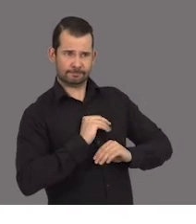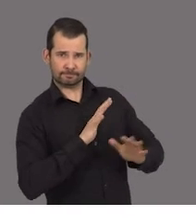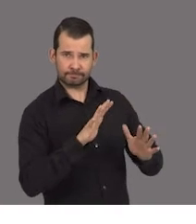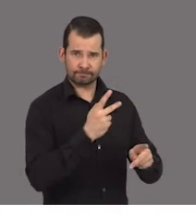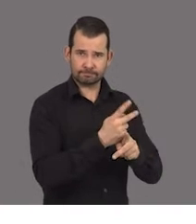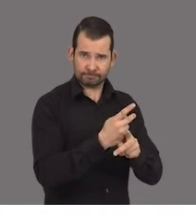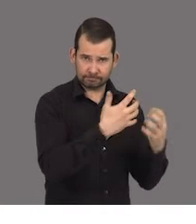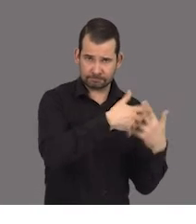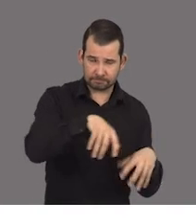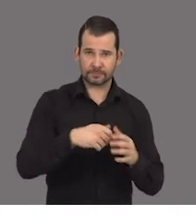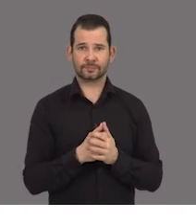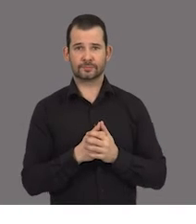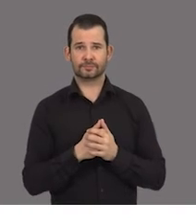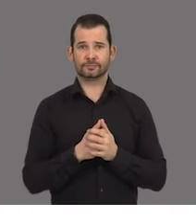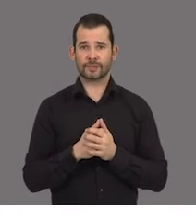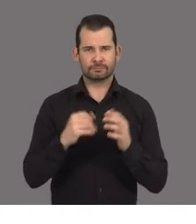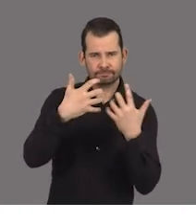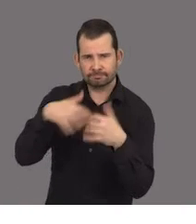arrange for childcare when necessary.